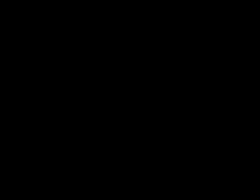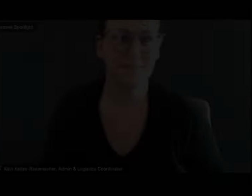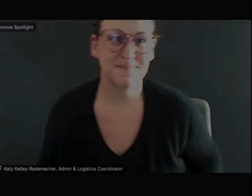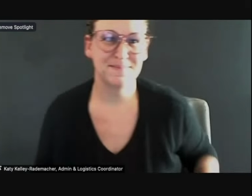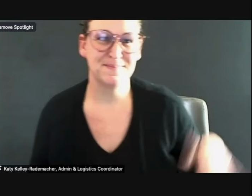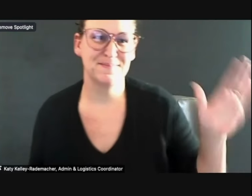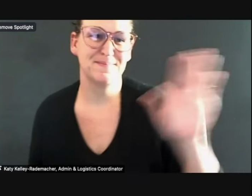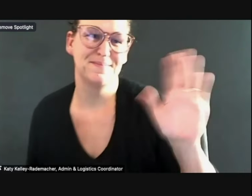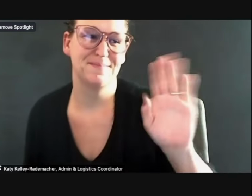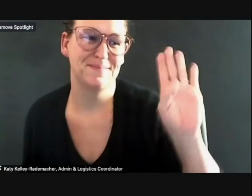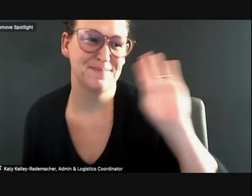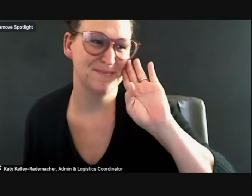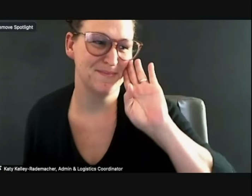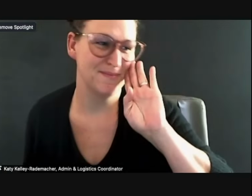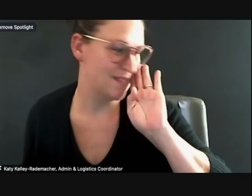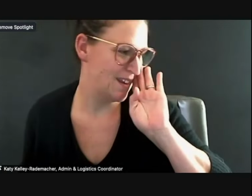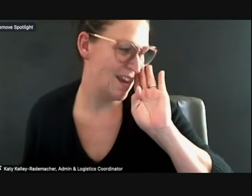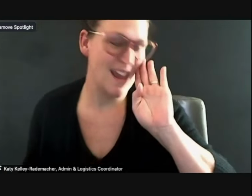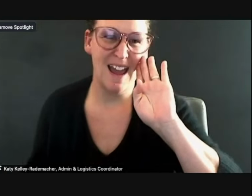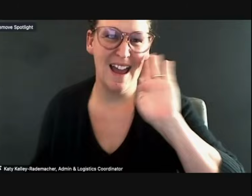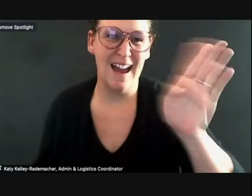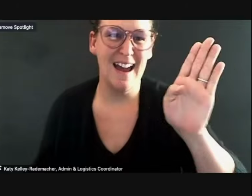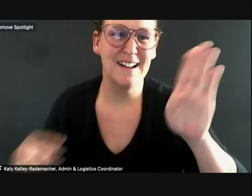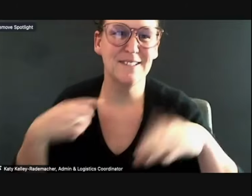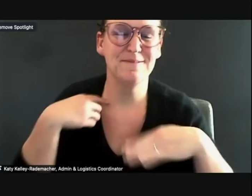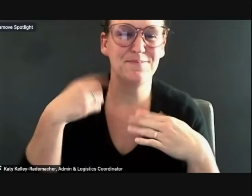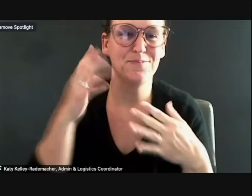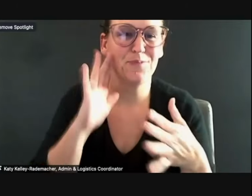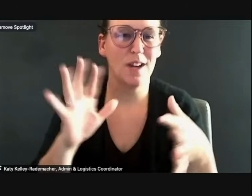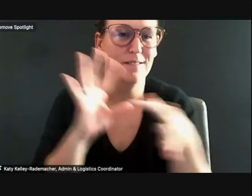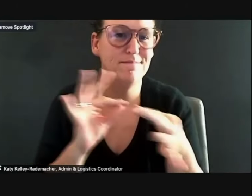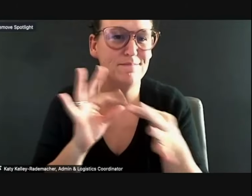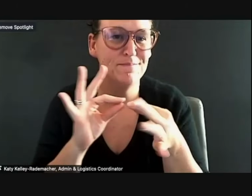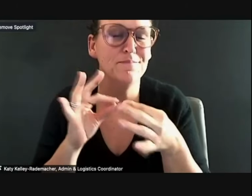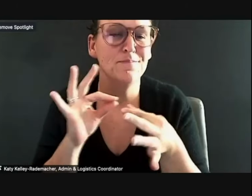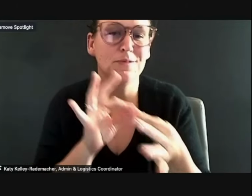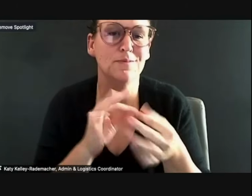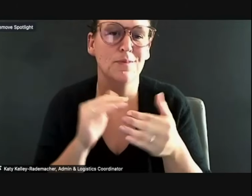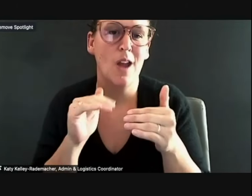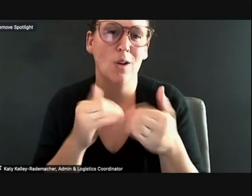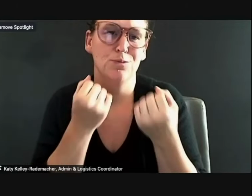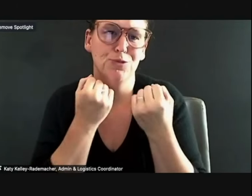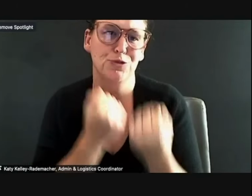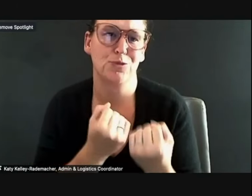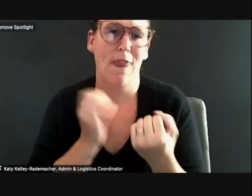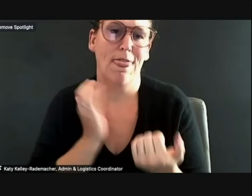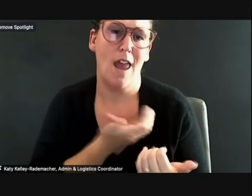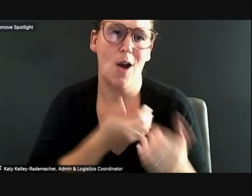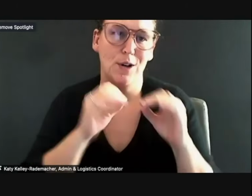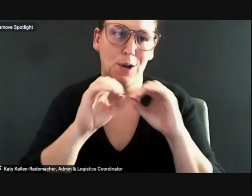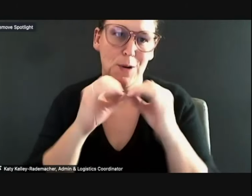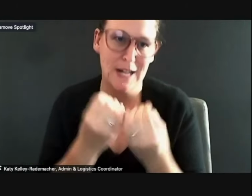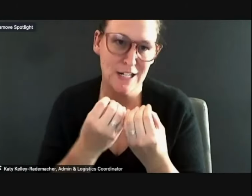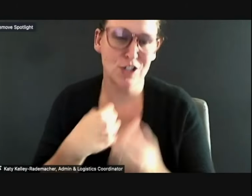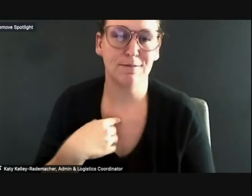Hello, I will present on strengthening our organization.